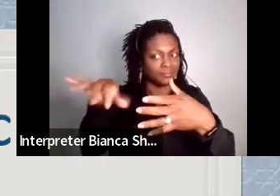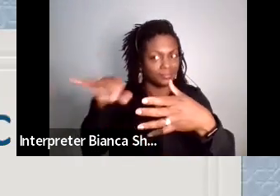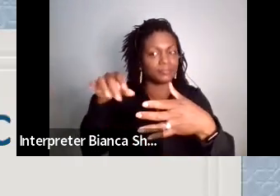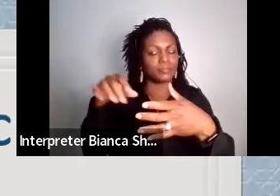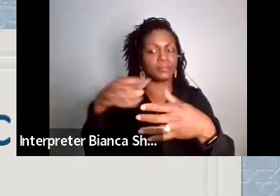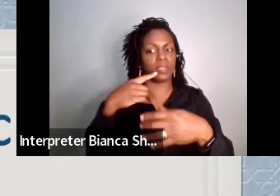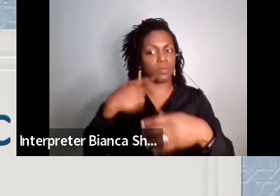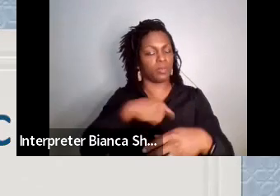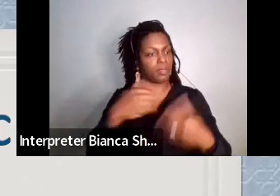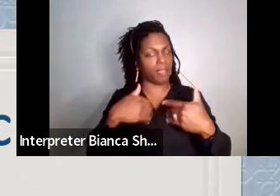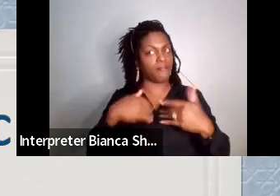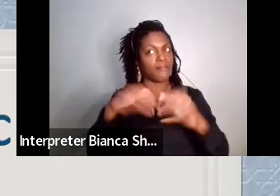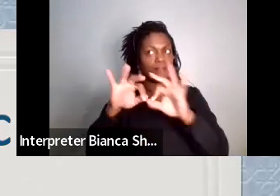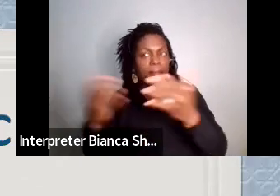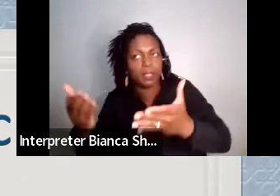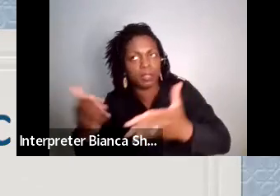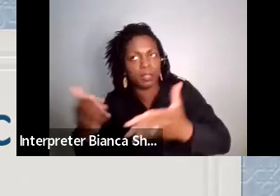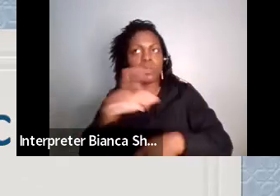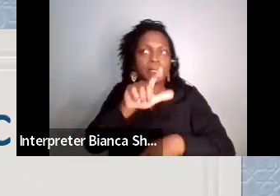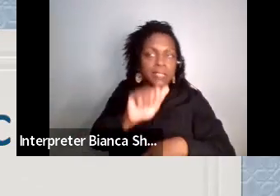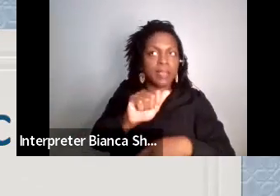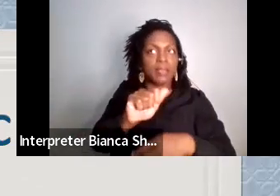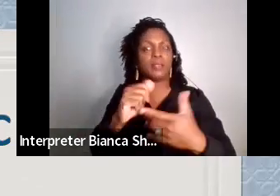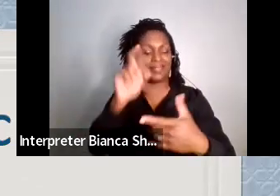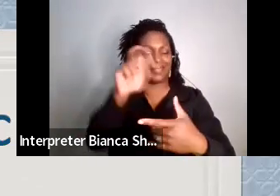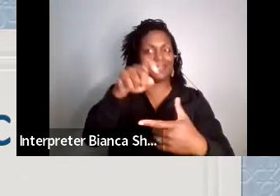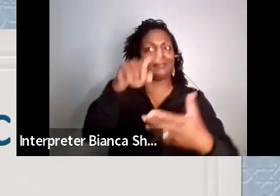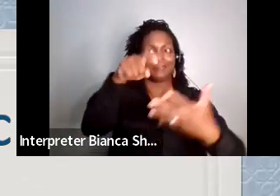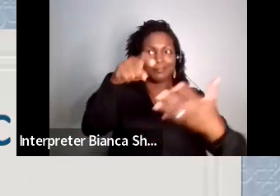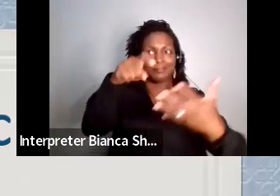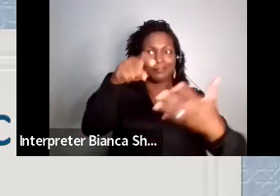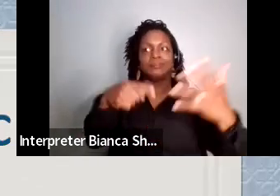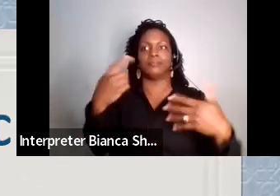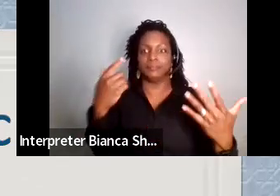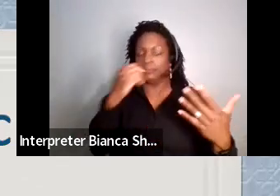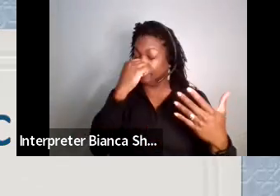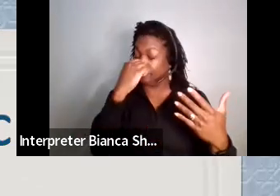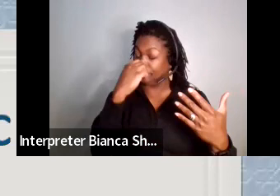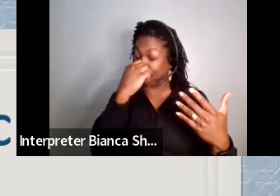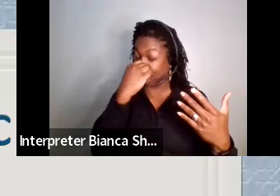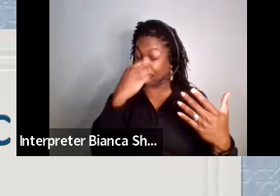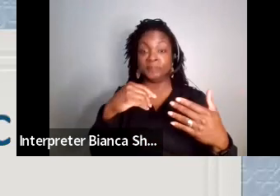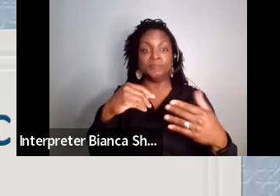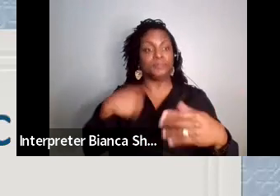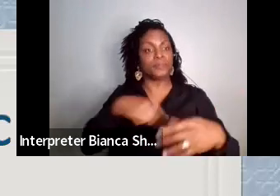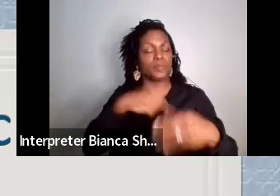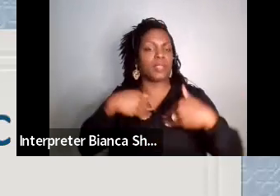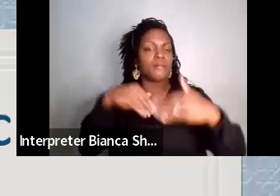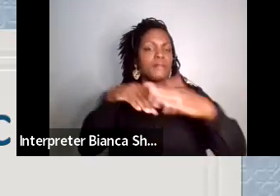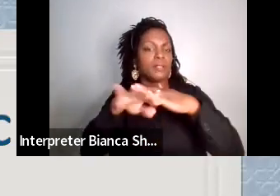We have a family here in Louisiana looking for these particular stipulations, and so we have access to that.